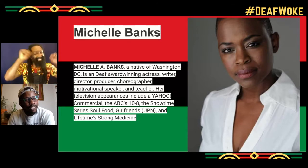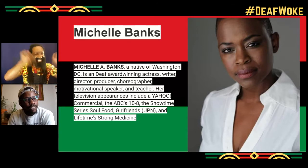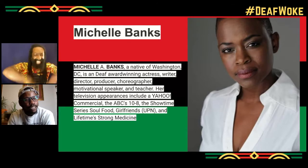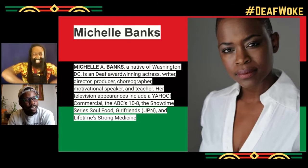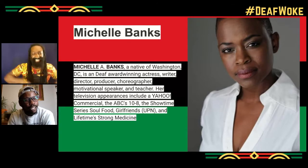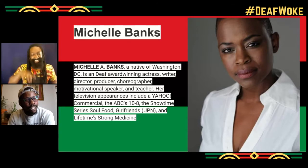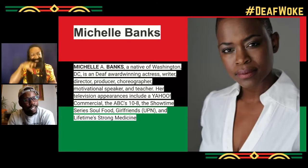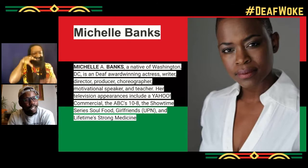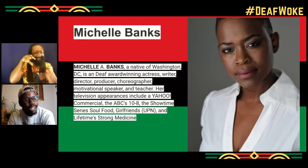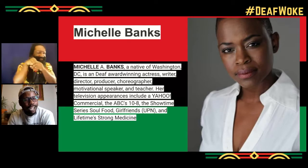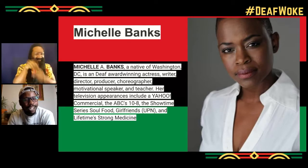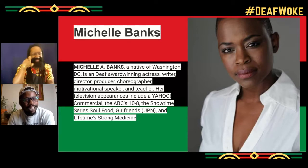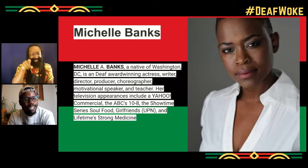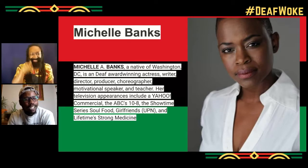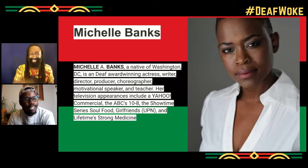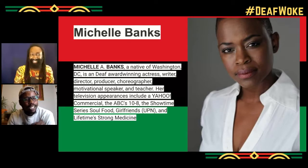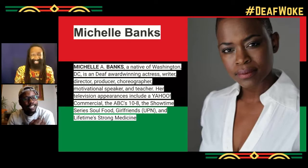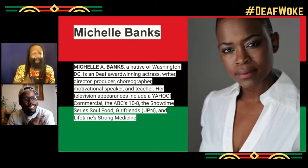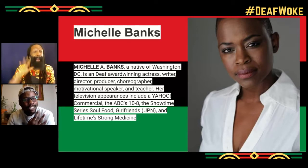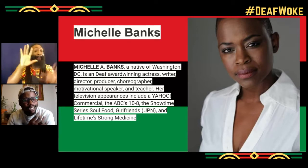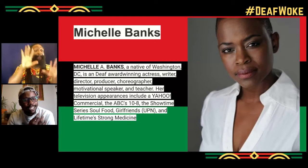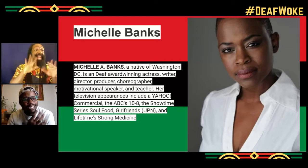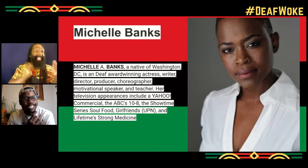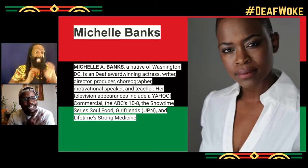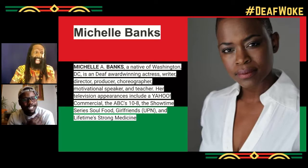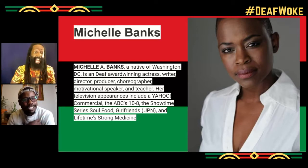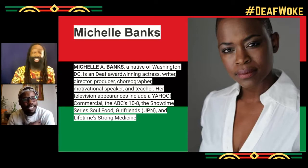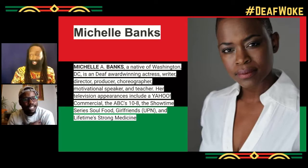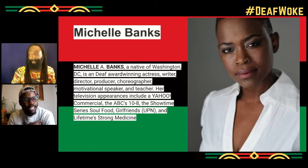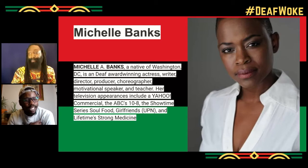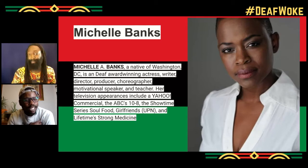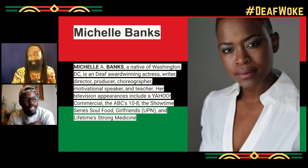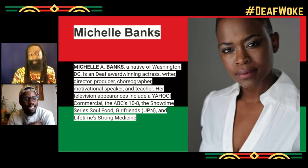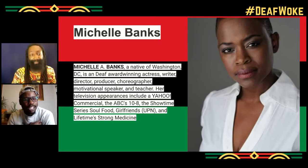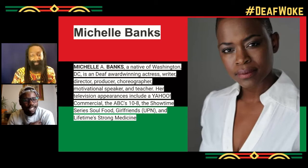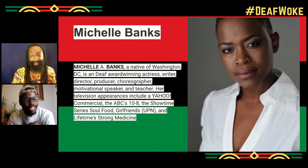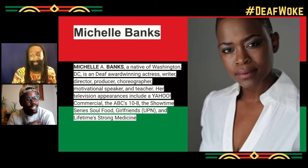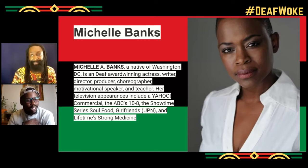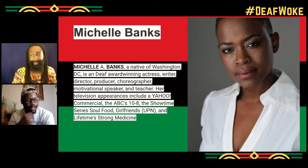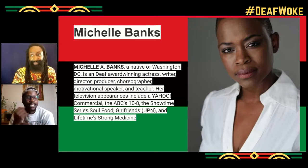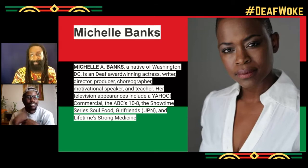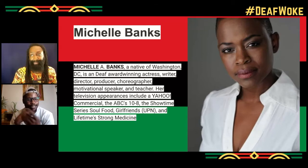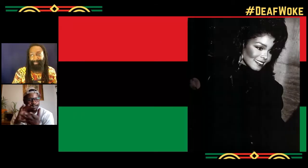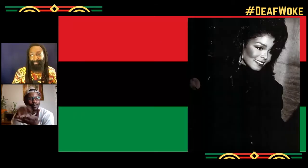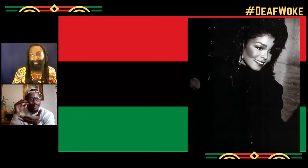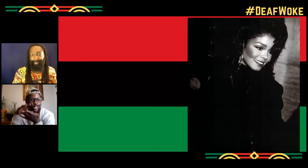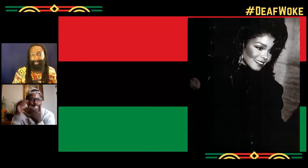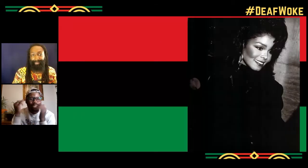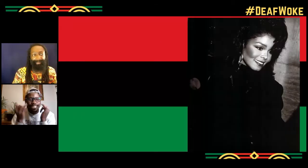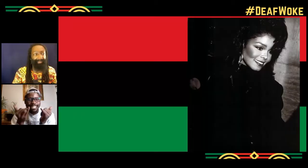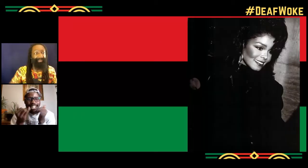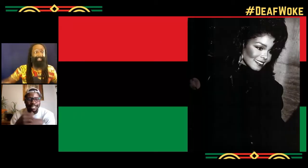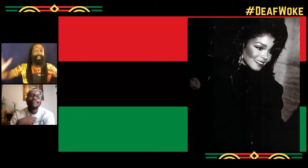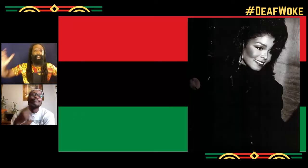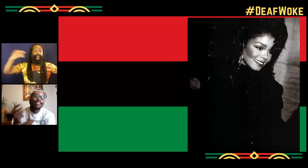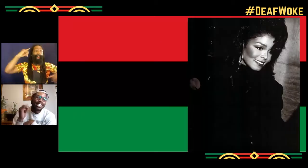Strong Medicine, that TV, that on life, that show that's on Lifetime right now. She is an amazing actress, you ought to know her.